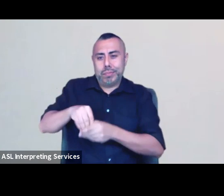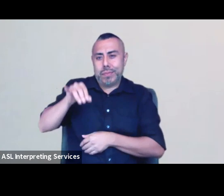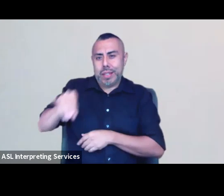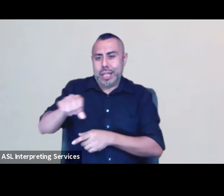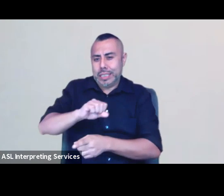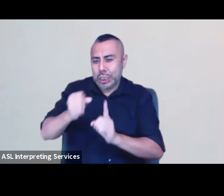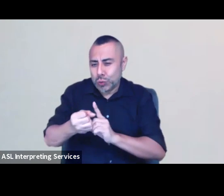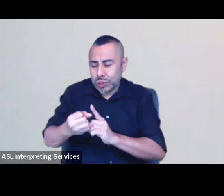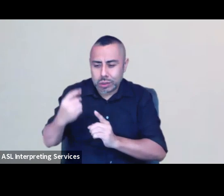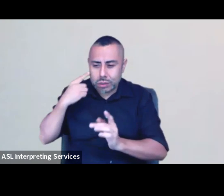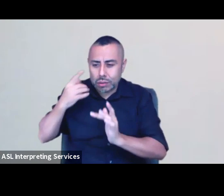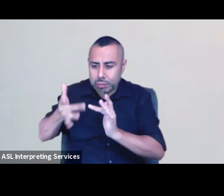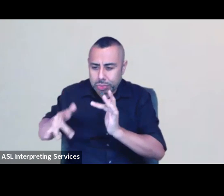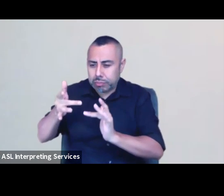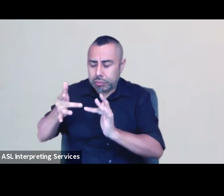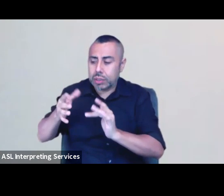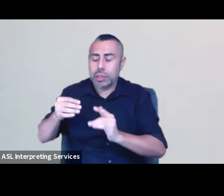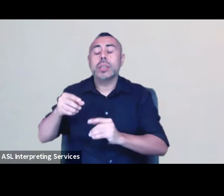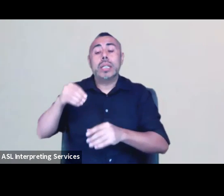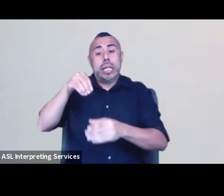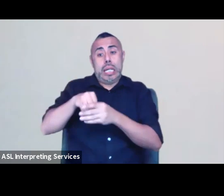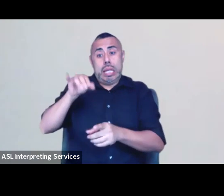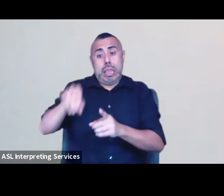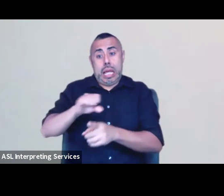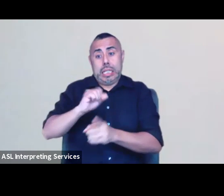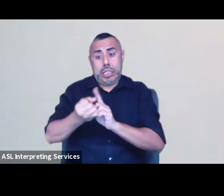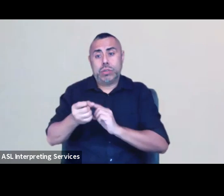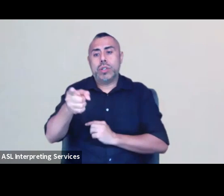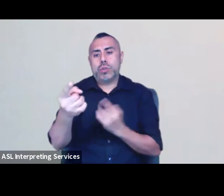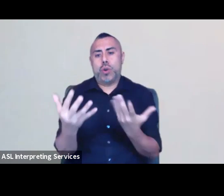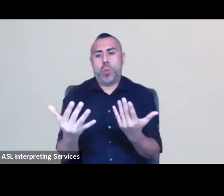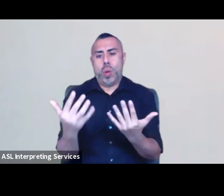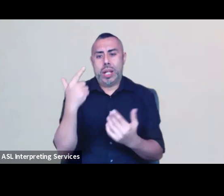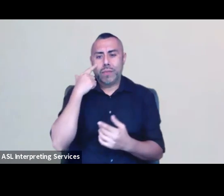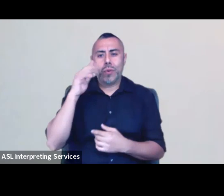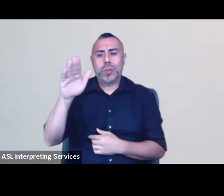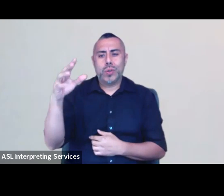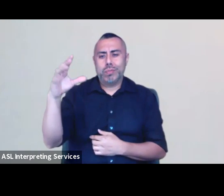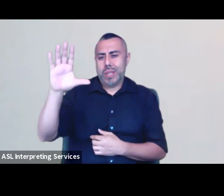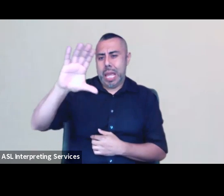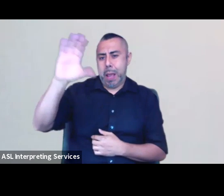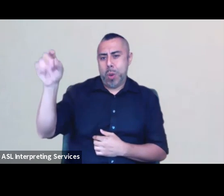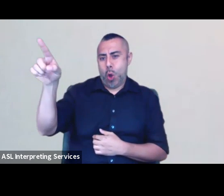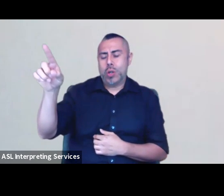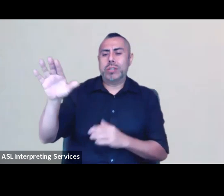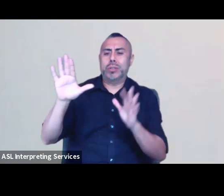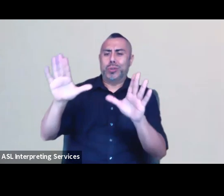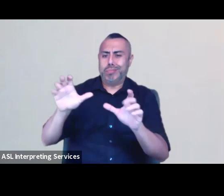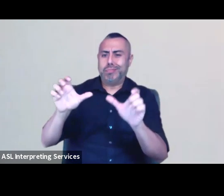you're waiting for your employer to resume your employment so you don't have to keep looking for other work.